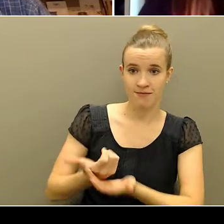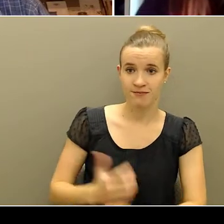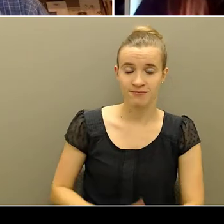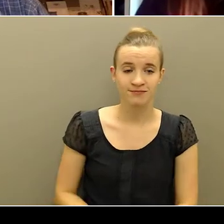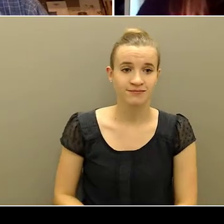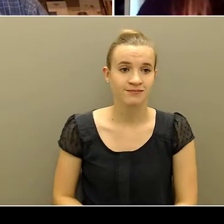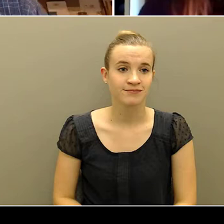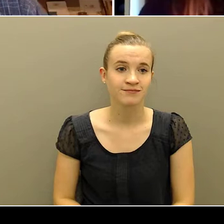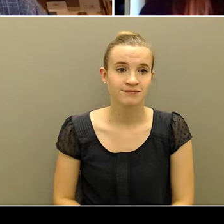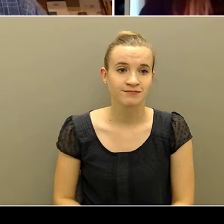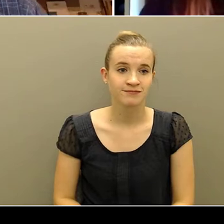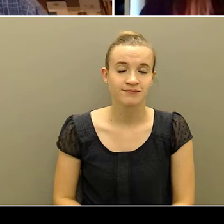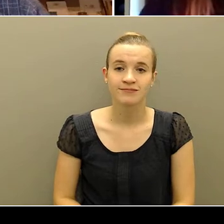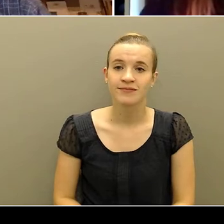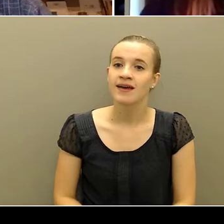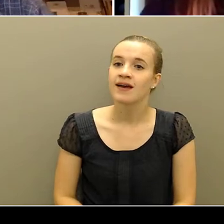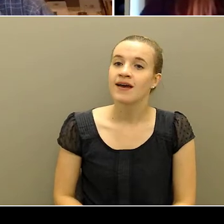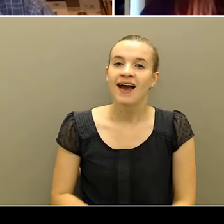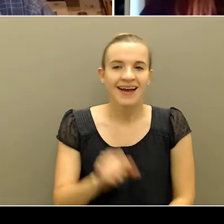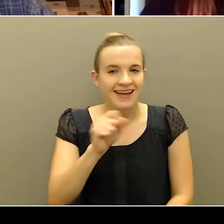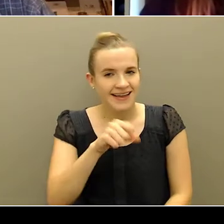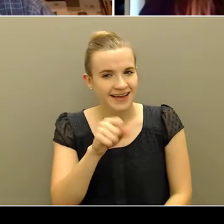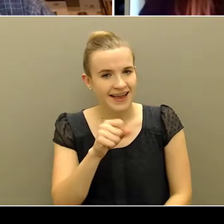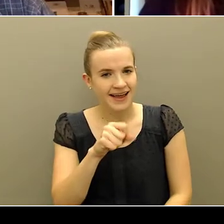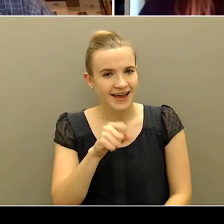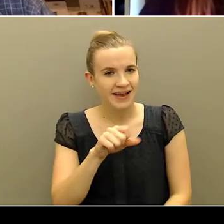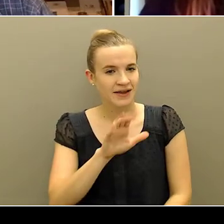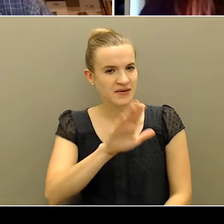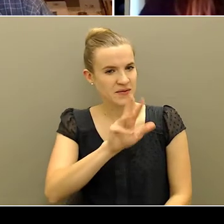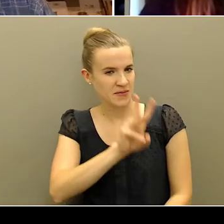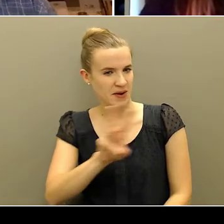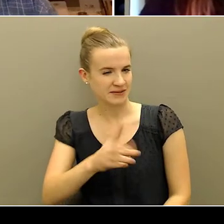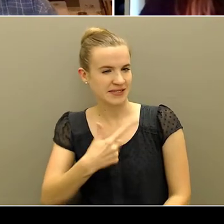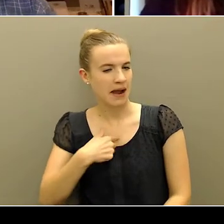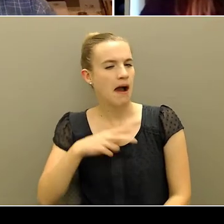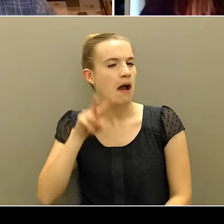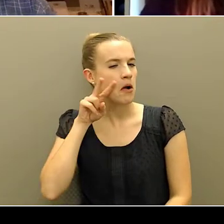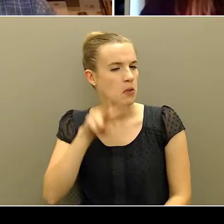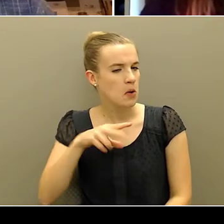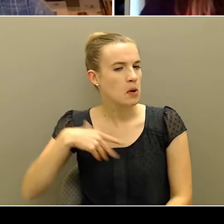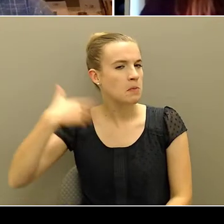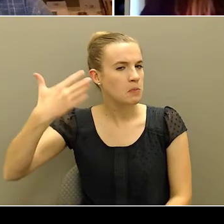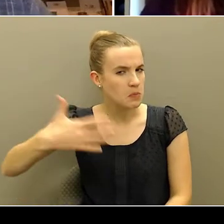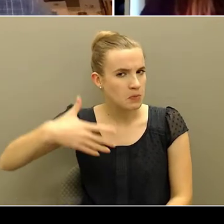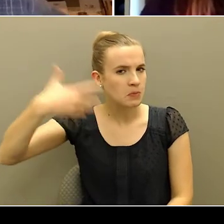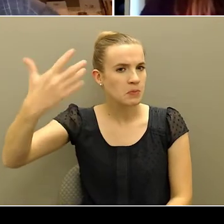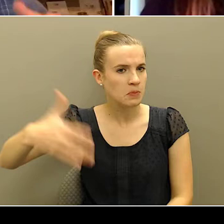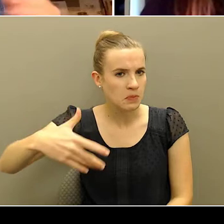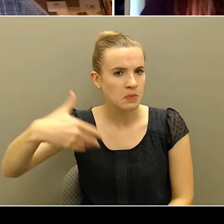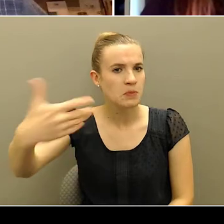Erik: Well, I noticed, because I follow the site every once in a while I see, you know, I kind of check in on it once in a while, and sometimes I'll see